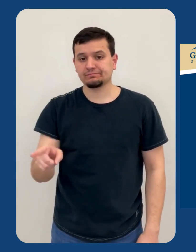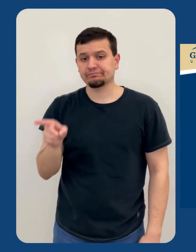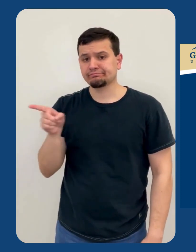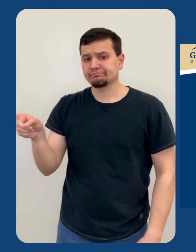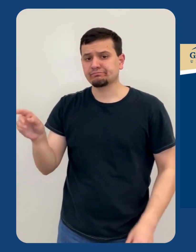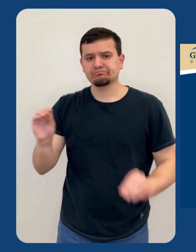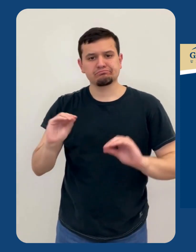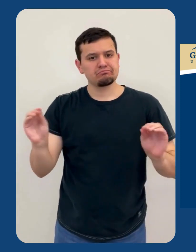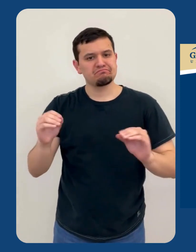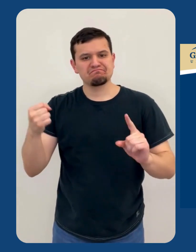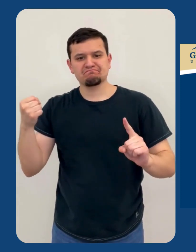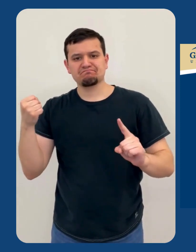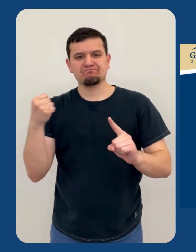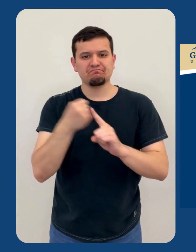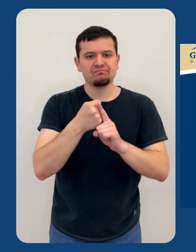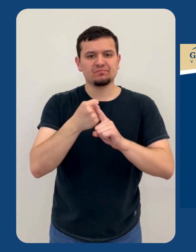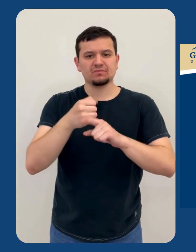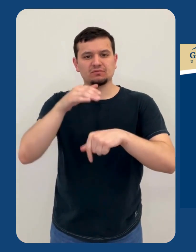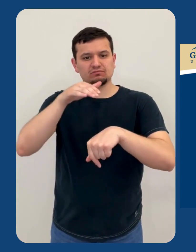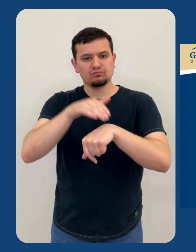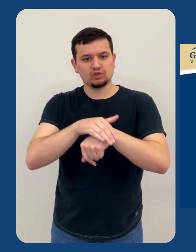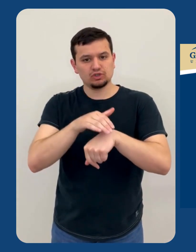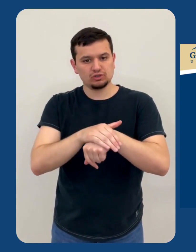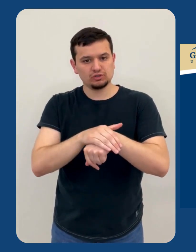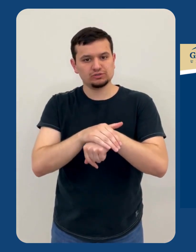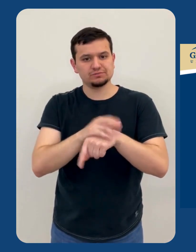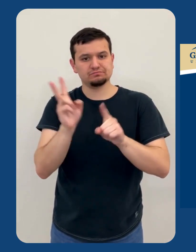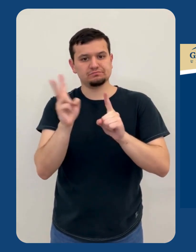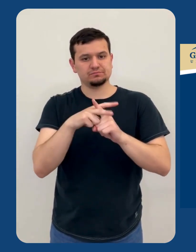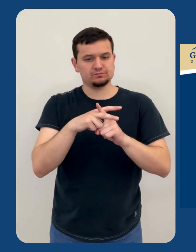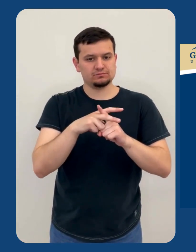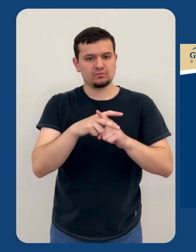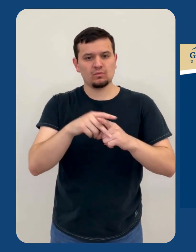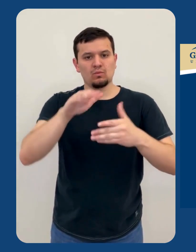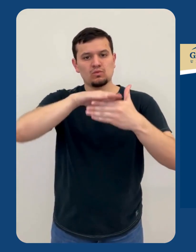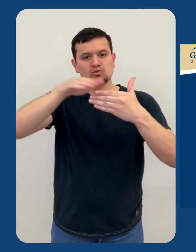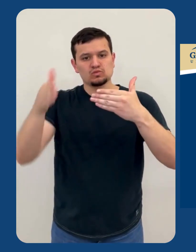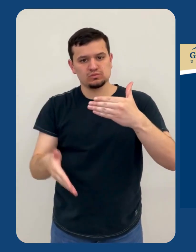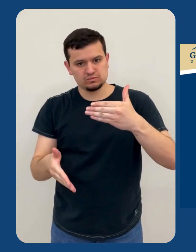There was no effect of English literacy on the results;